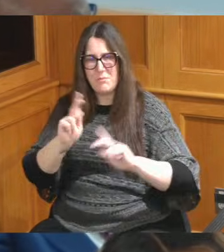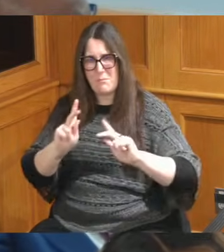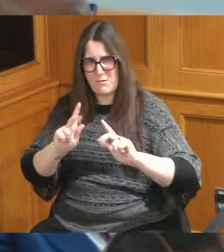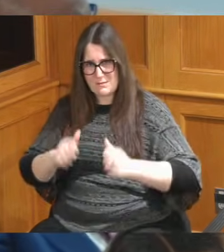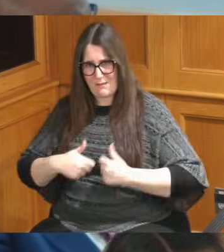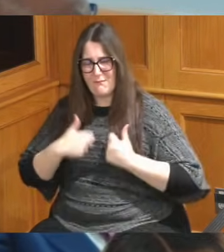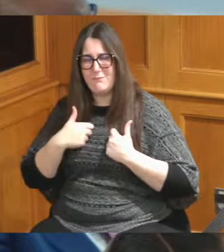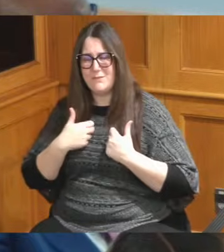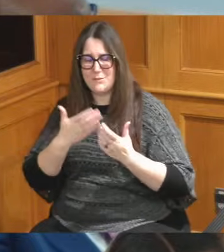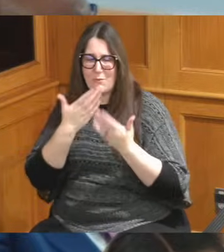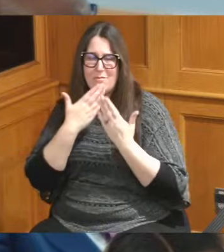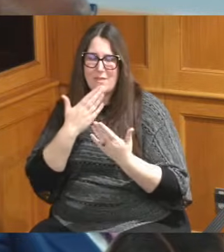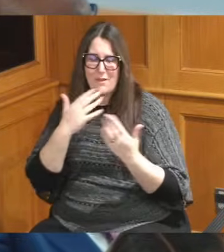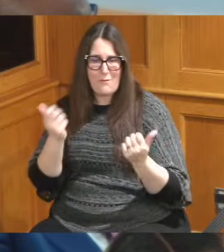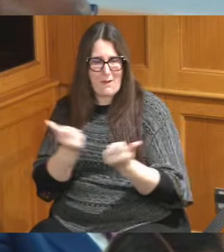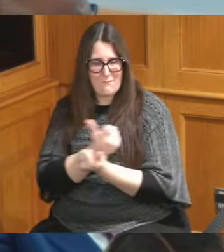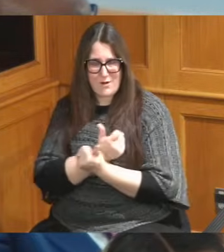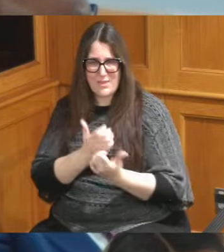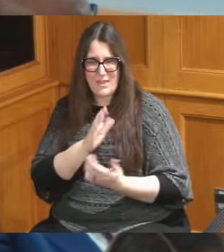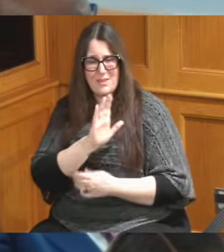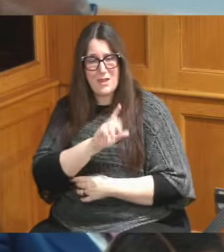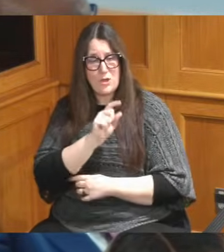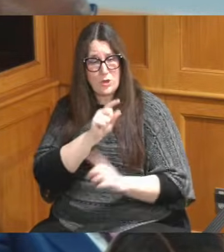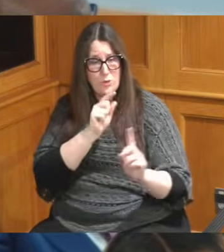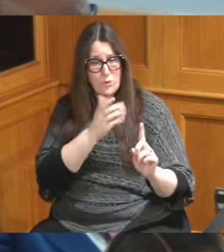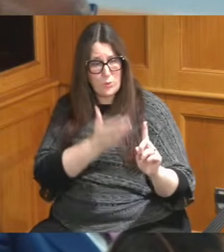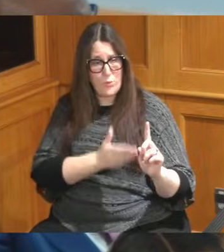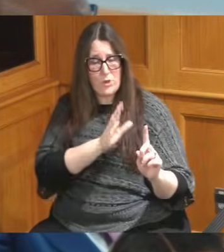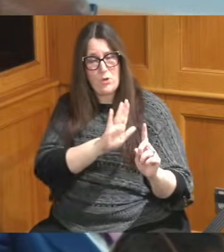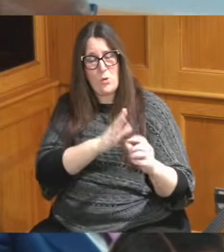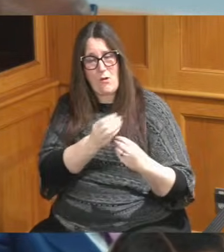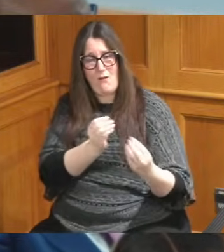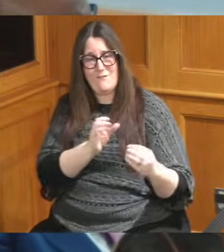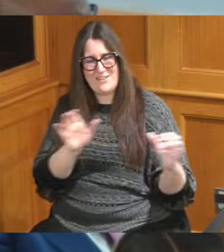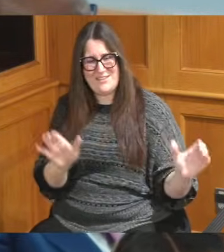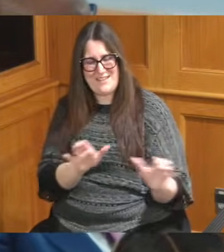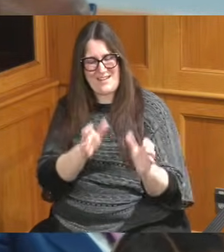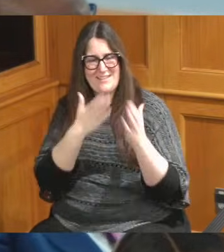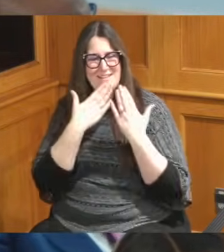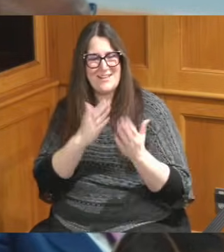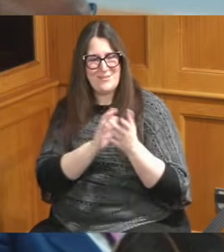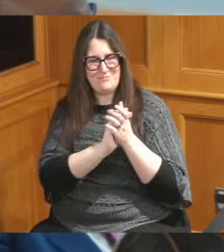thank you for all that you and your office does and congratulations. Thank you. Oh,